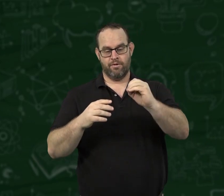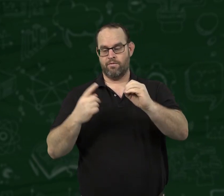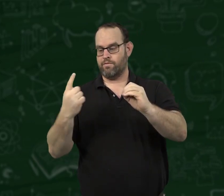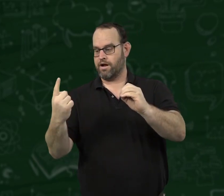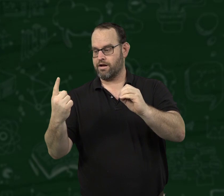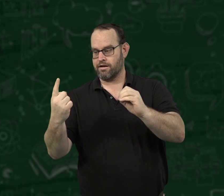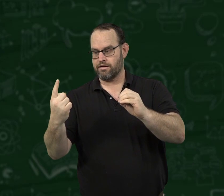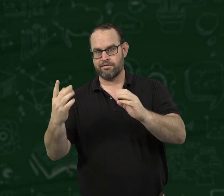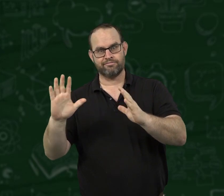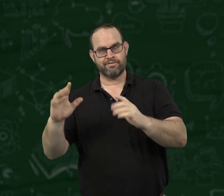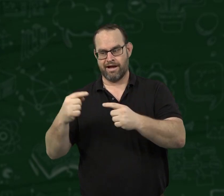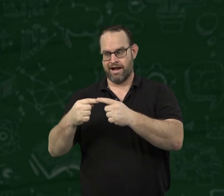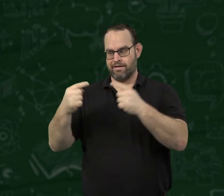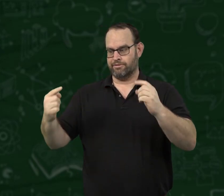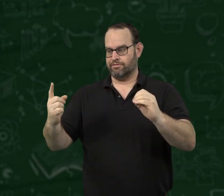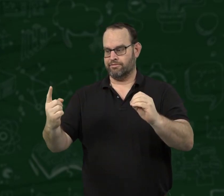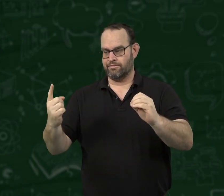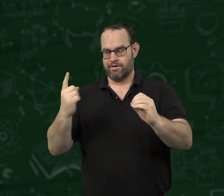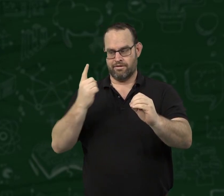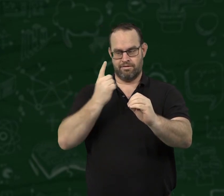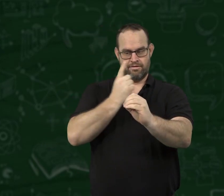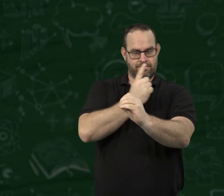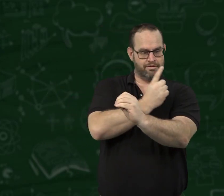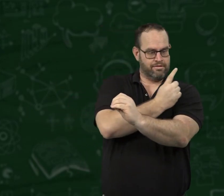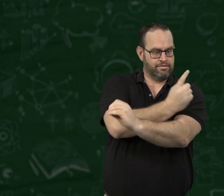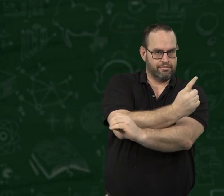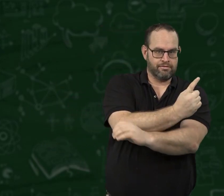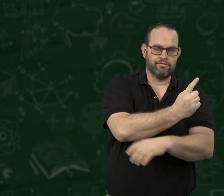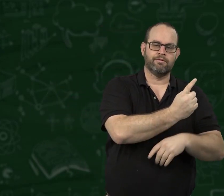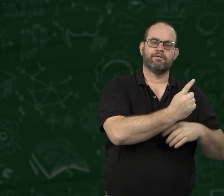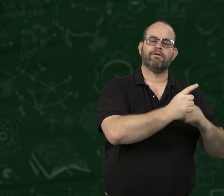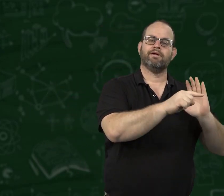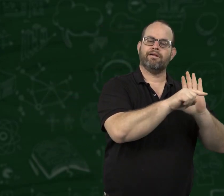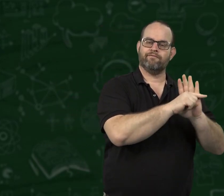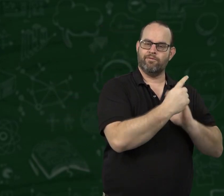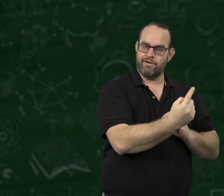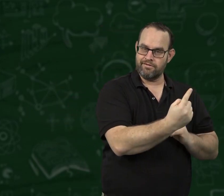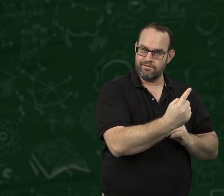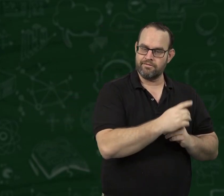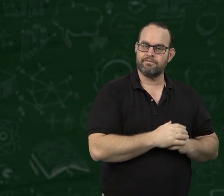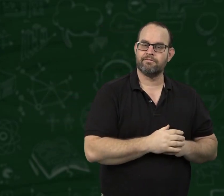The opposite of positive one is negative one.